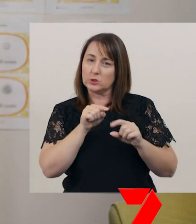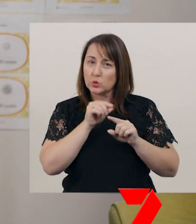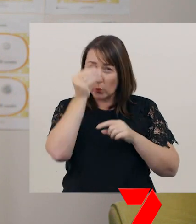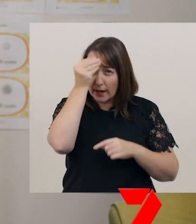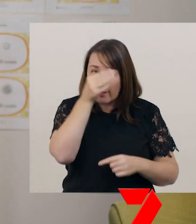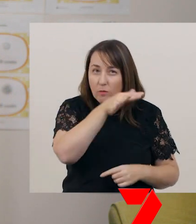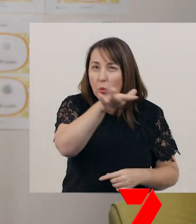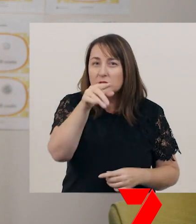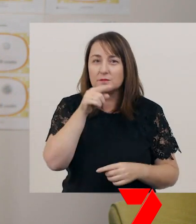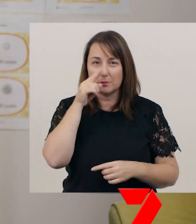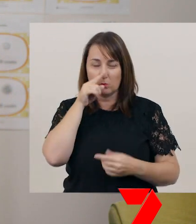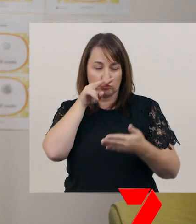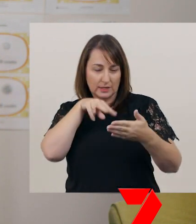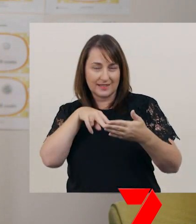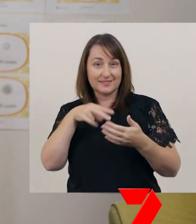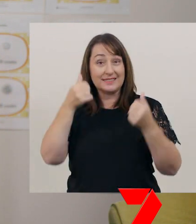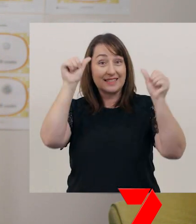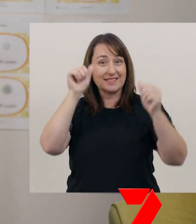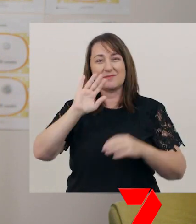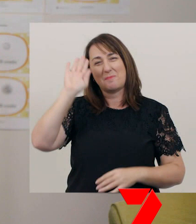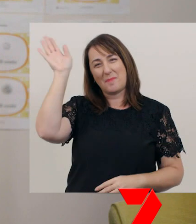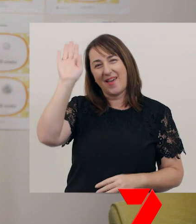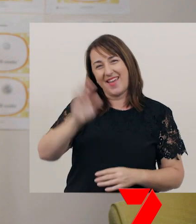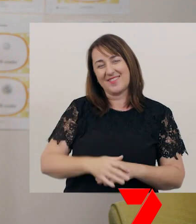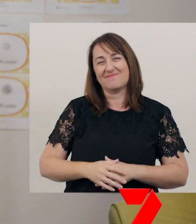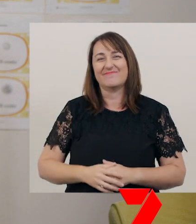Do you think they were successful? See you next time. Bye!